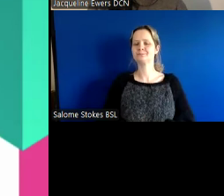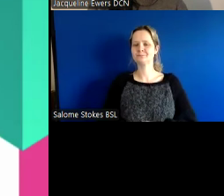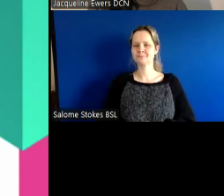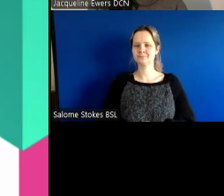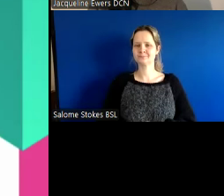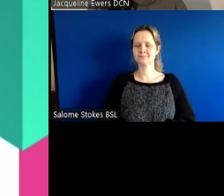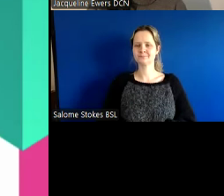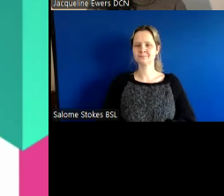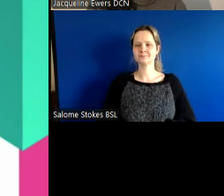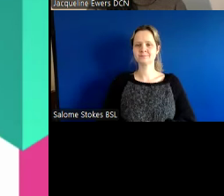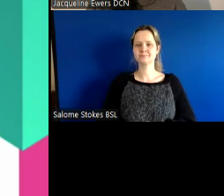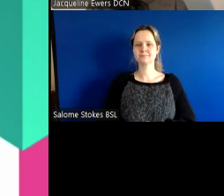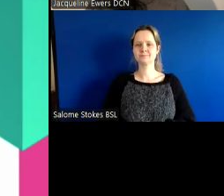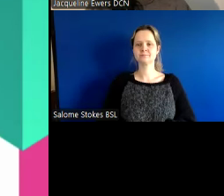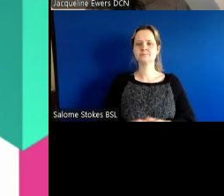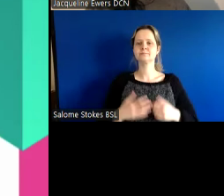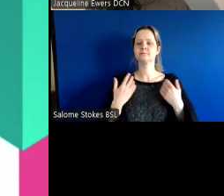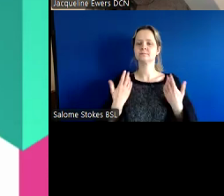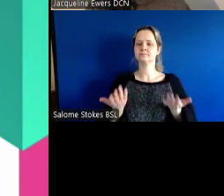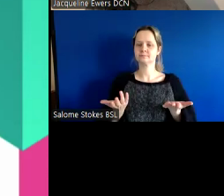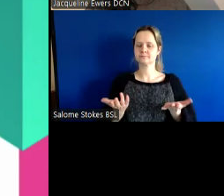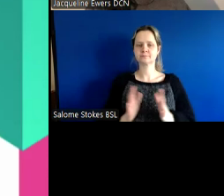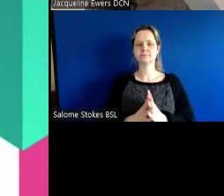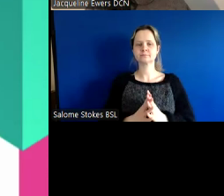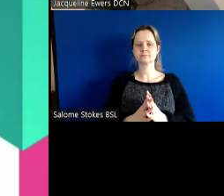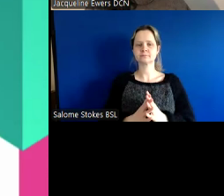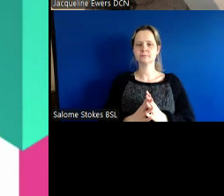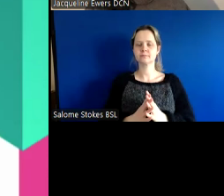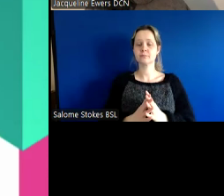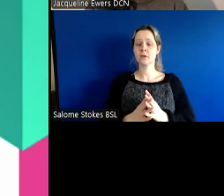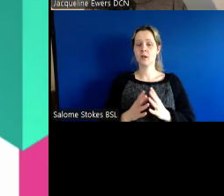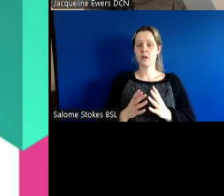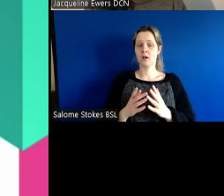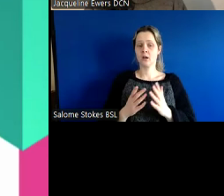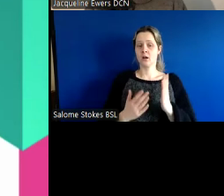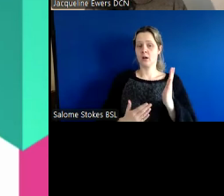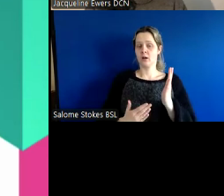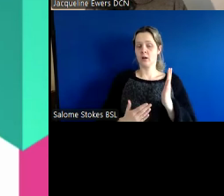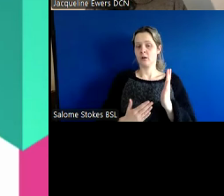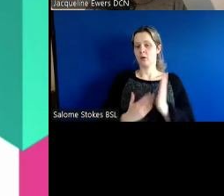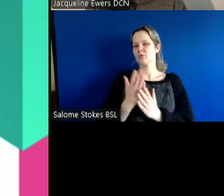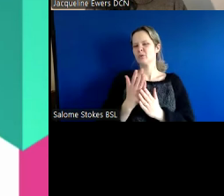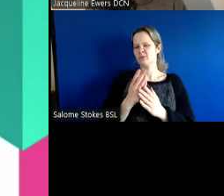Okay. We're just going to just run through a few housekeeping things.